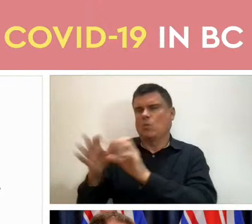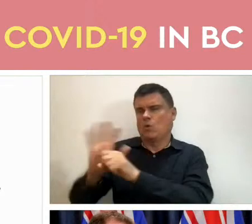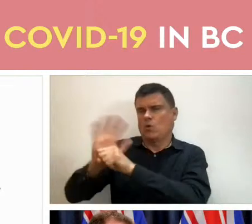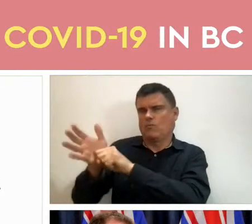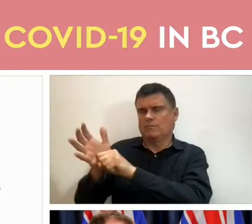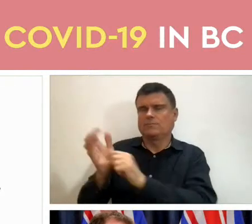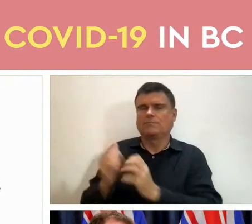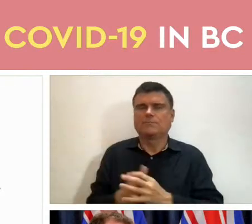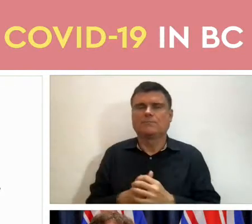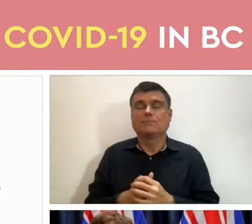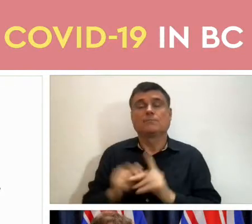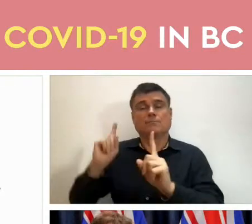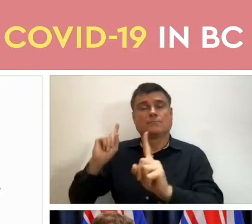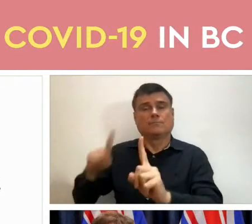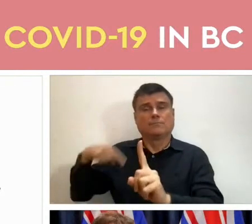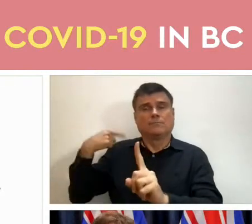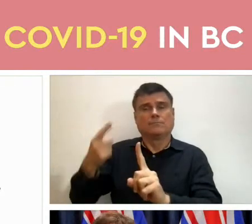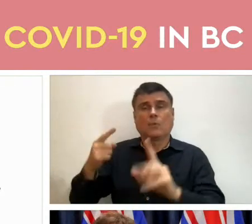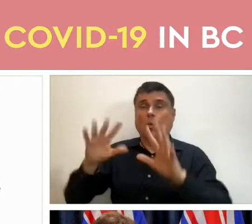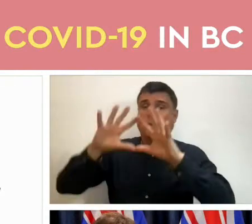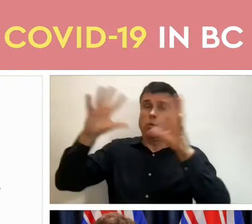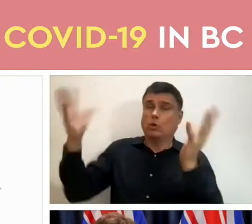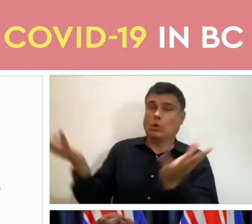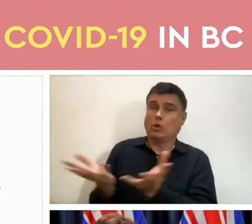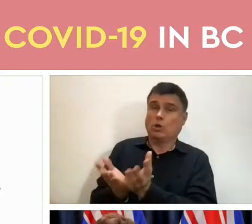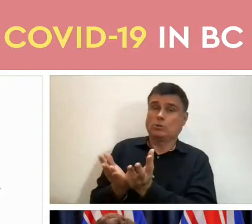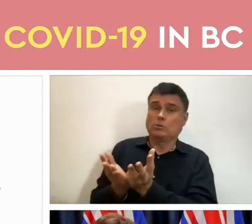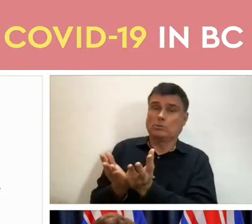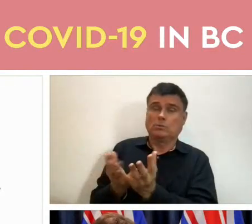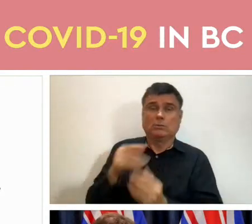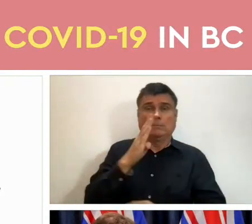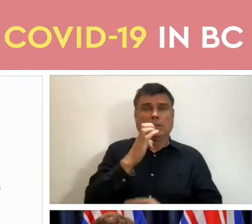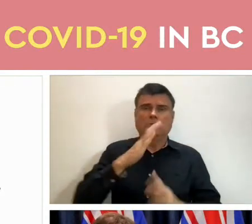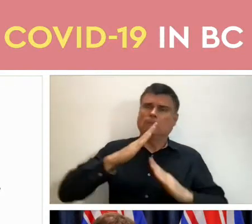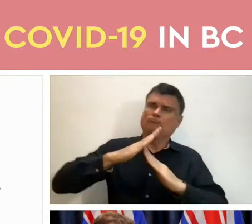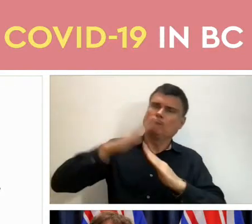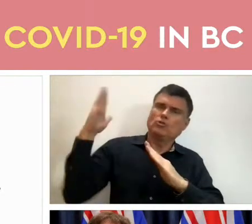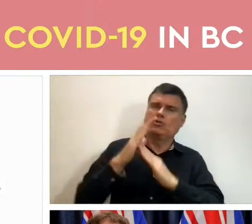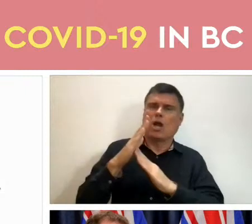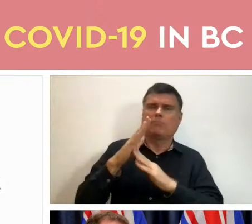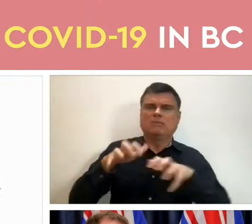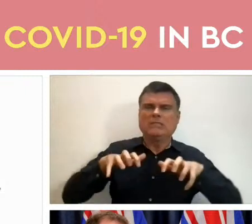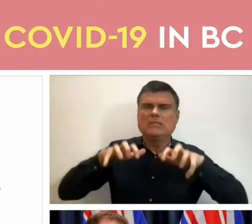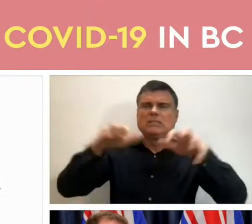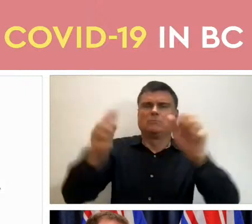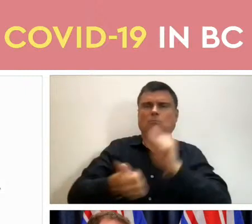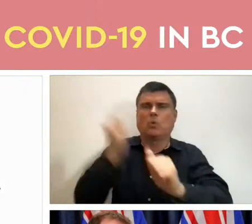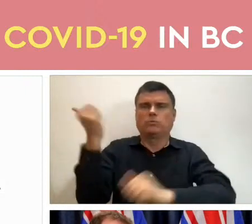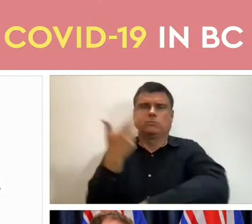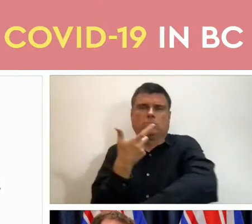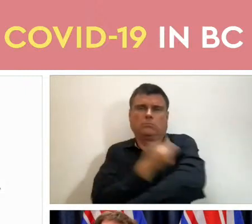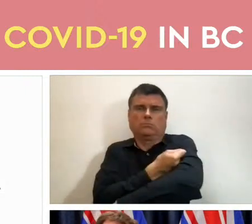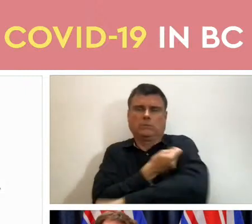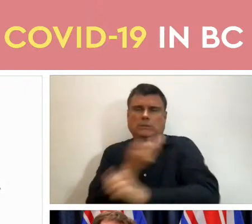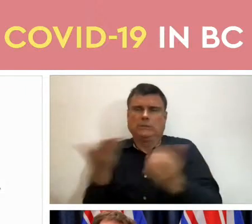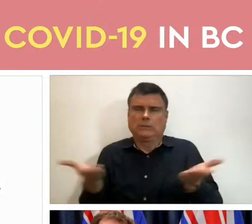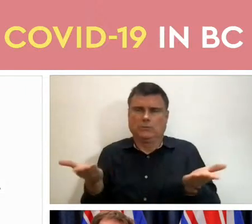degrees of vaccinations in the world for first and second doses and our effort for children five